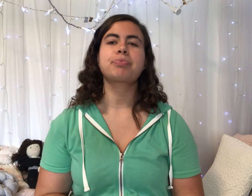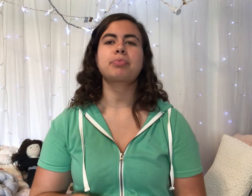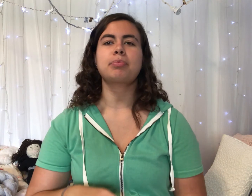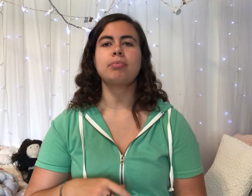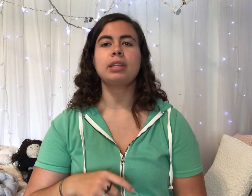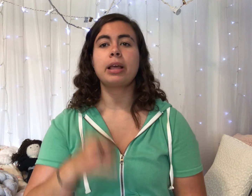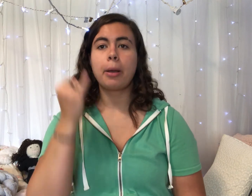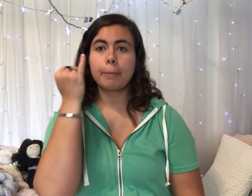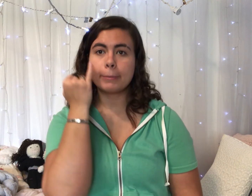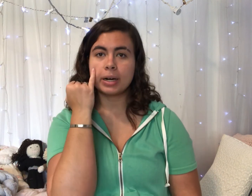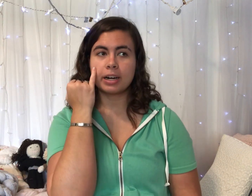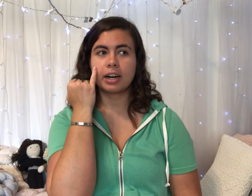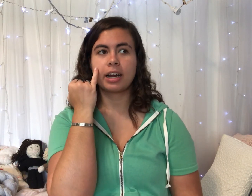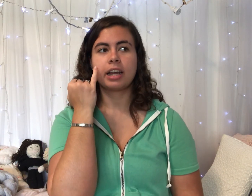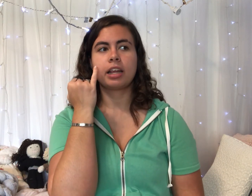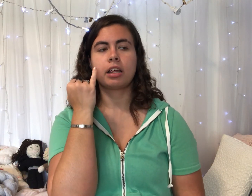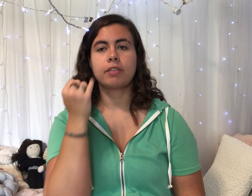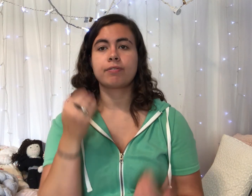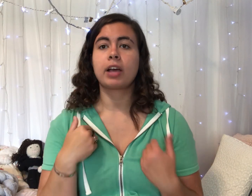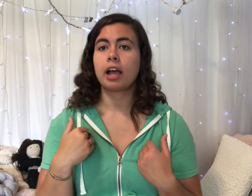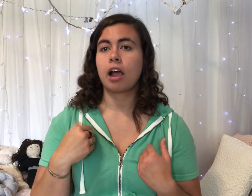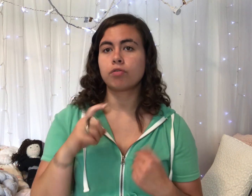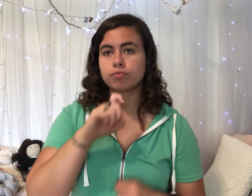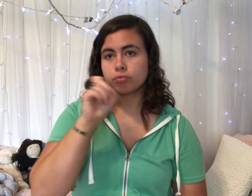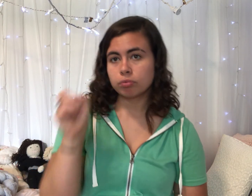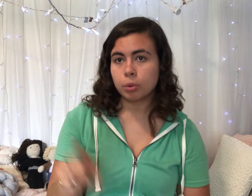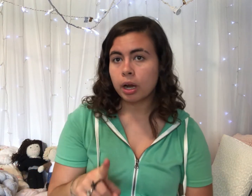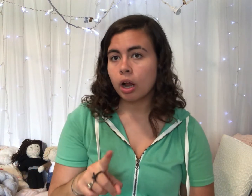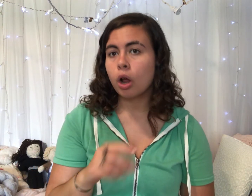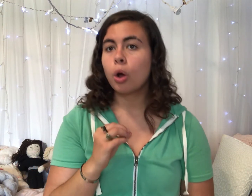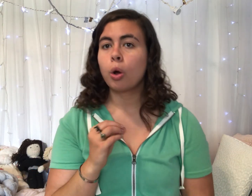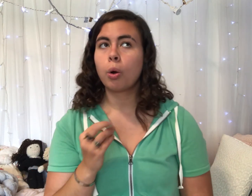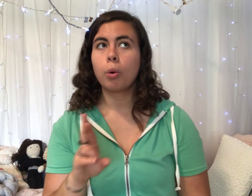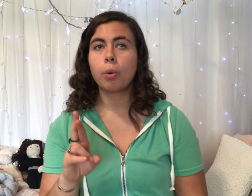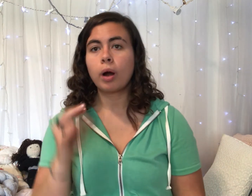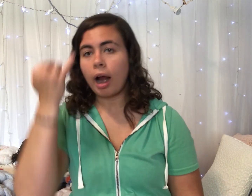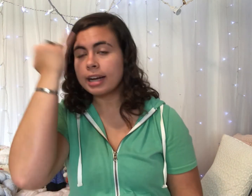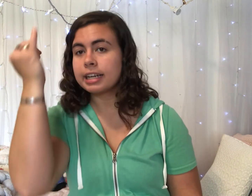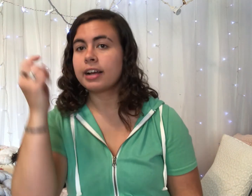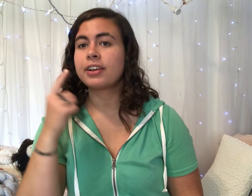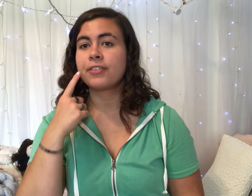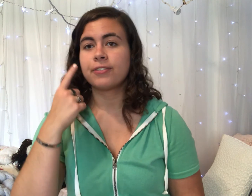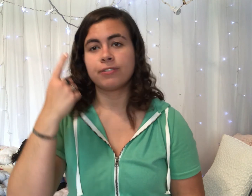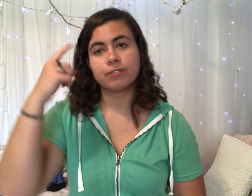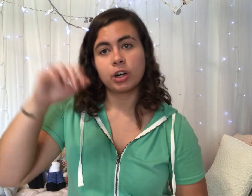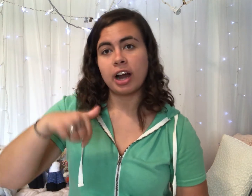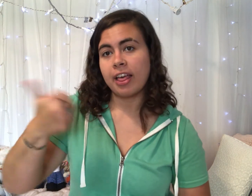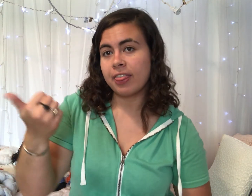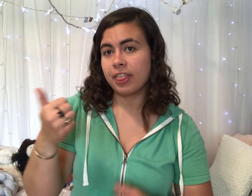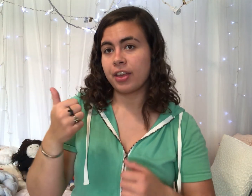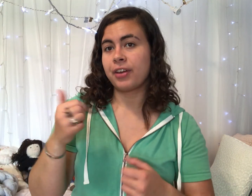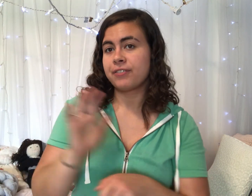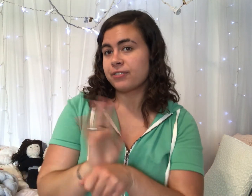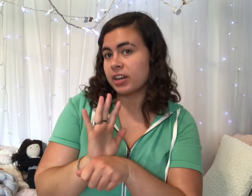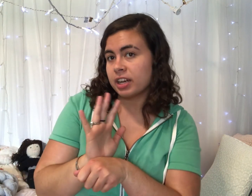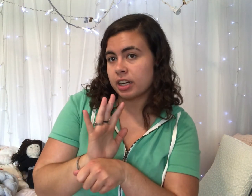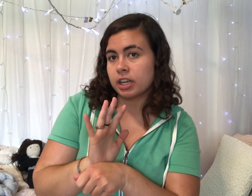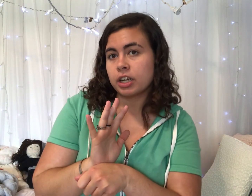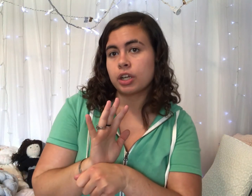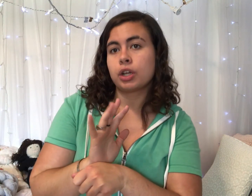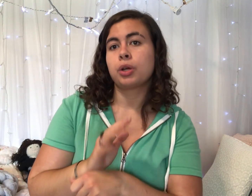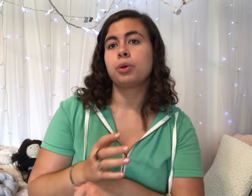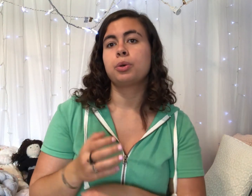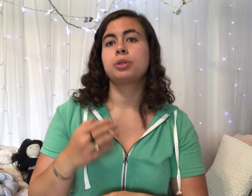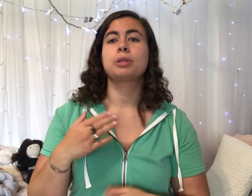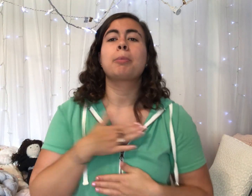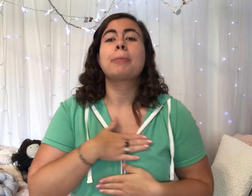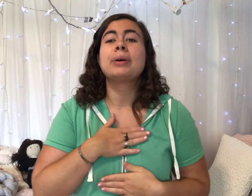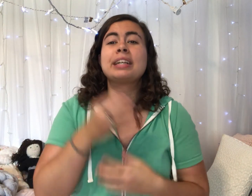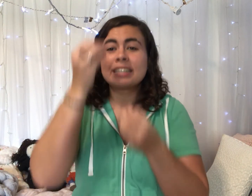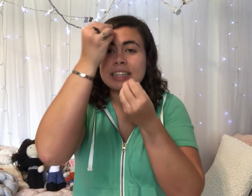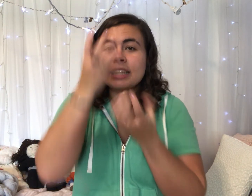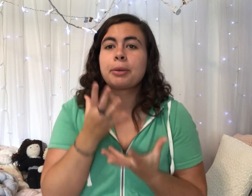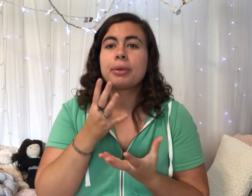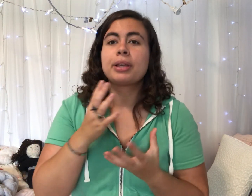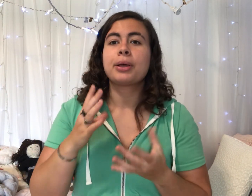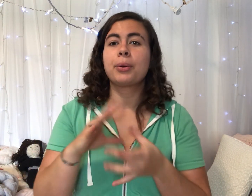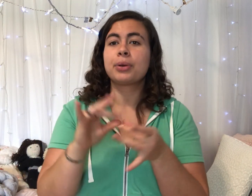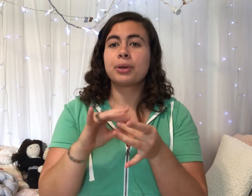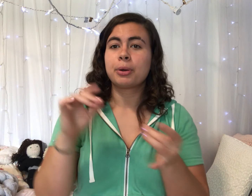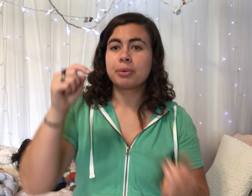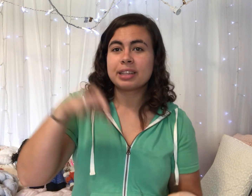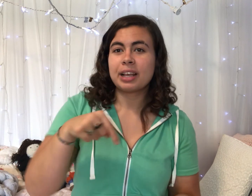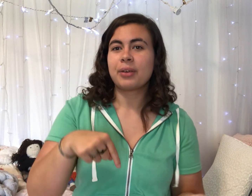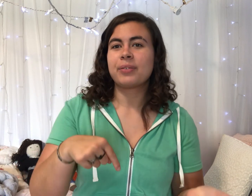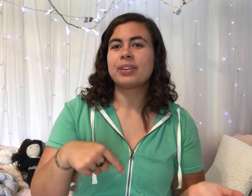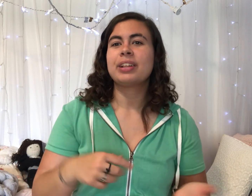If you have questions or suggestions for future videos, let me know in the comments.